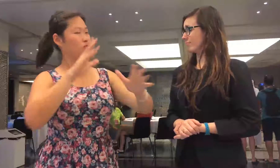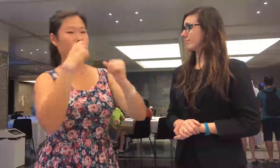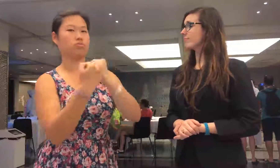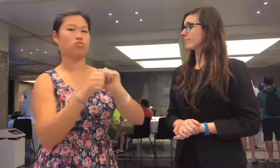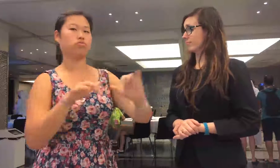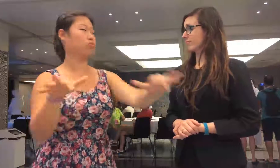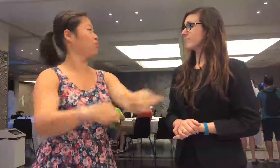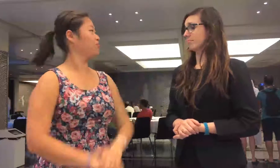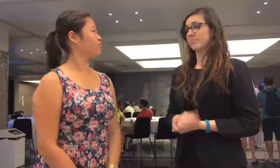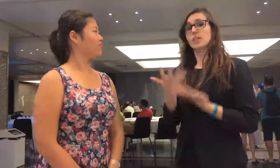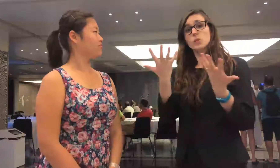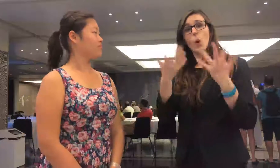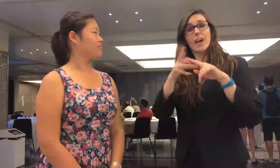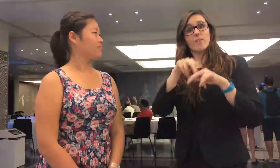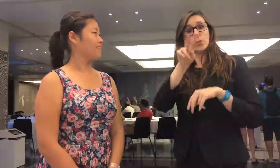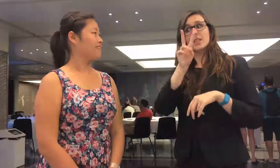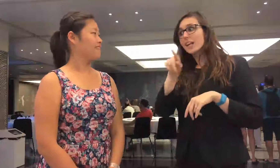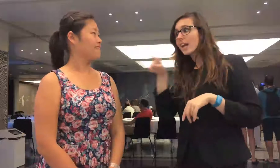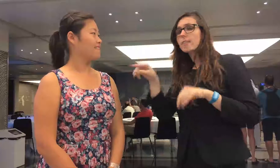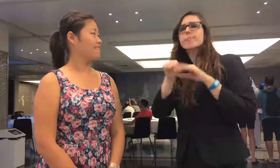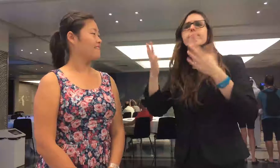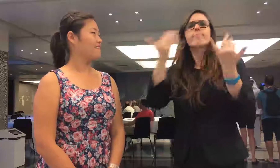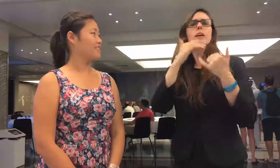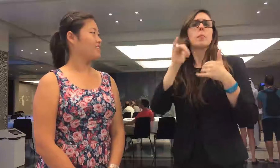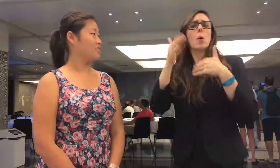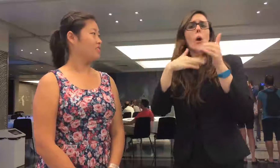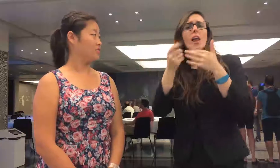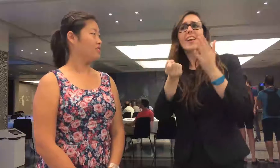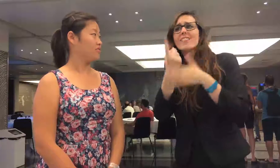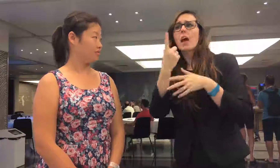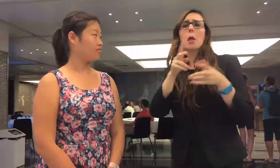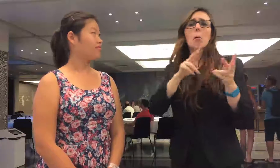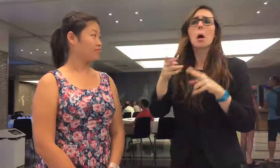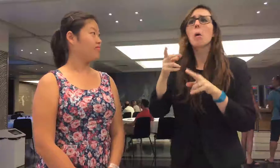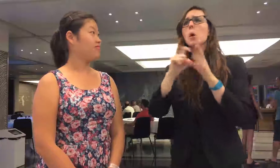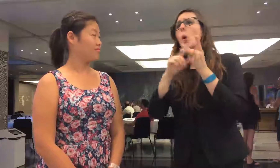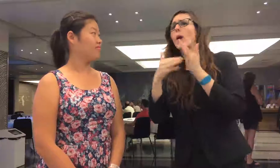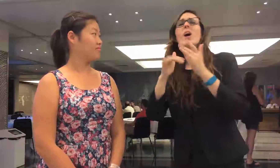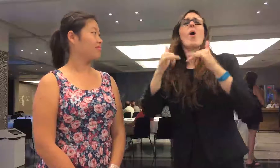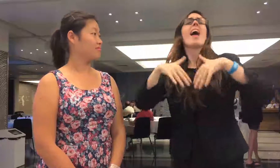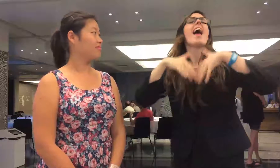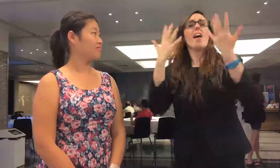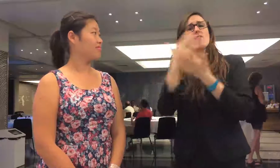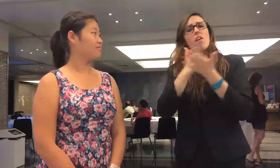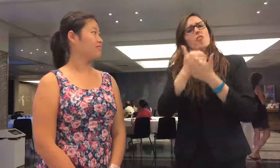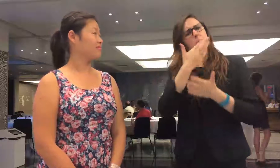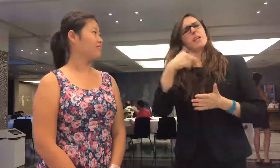allows me to develop my confidence so I can help others. If you see any opportunities to support Shirley at events like barbecues or quiz nights,